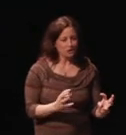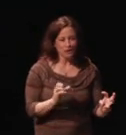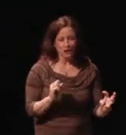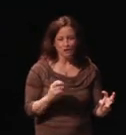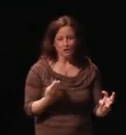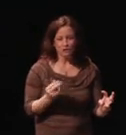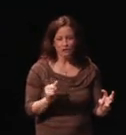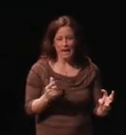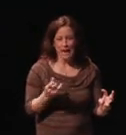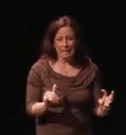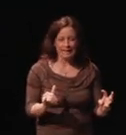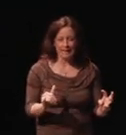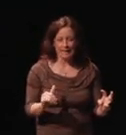Just the electronic generation.